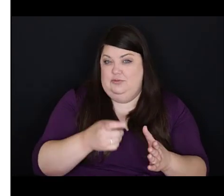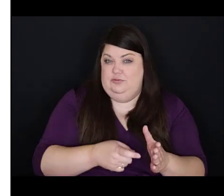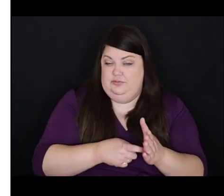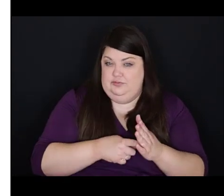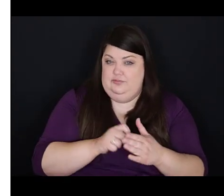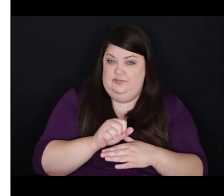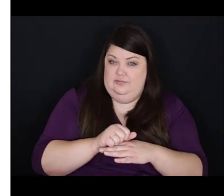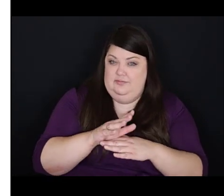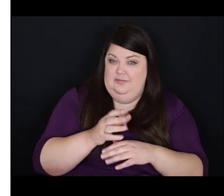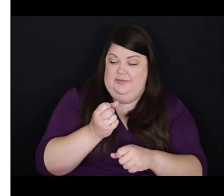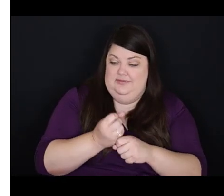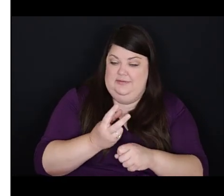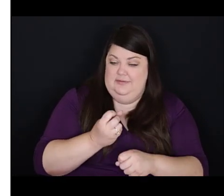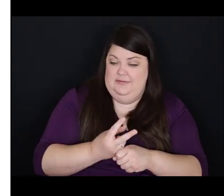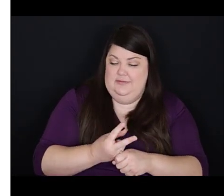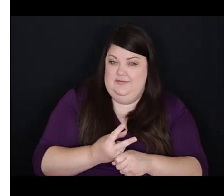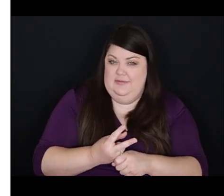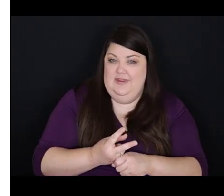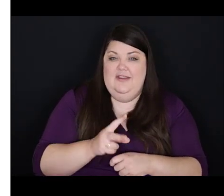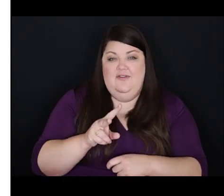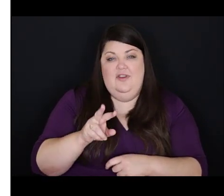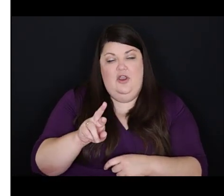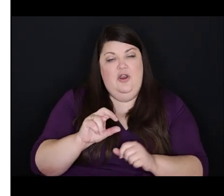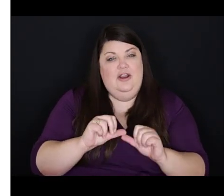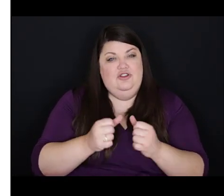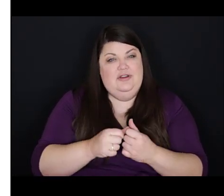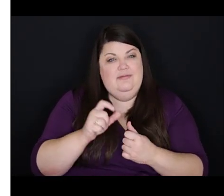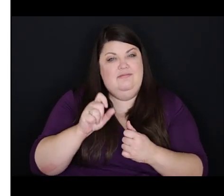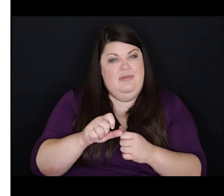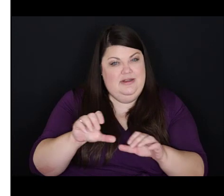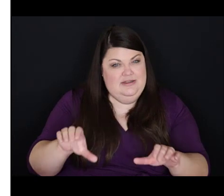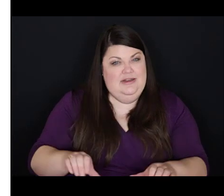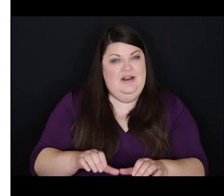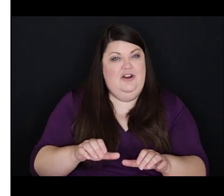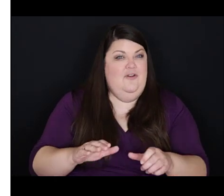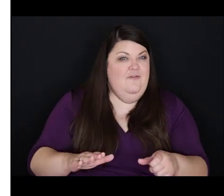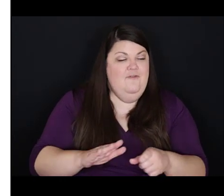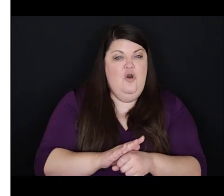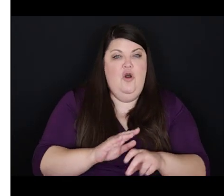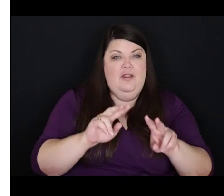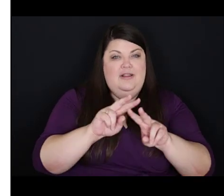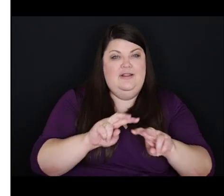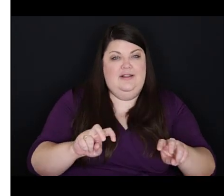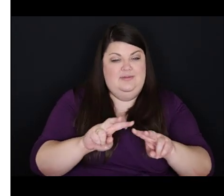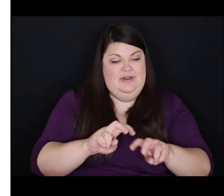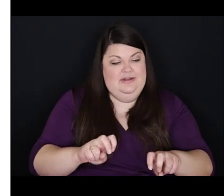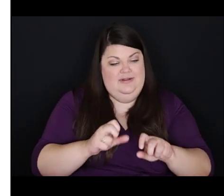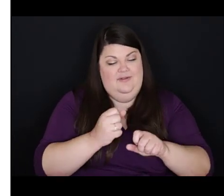every two years, the VR agency must conduct a full assessment of its Annual Estimates each